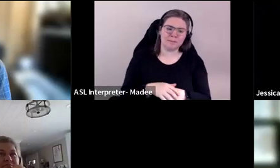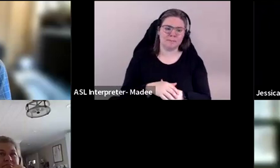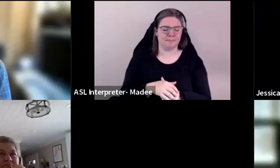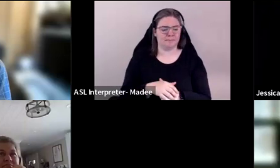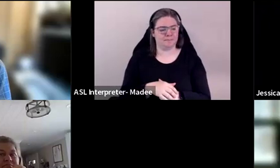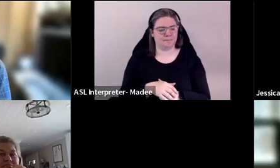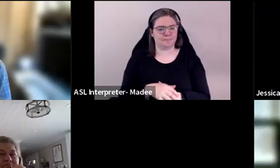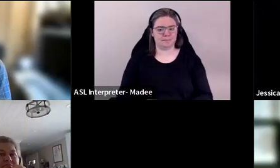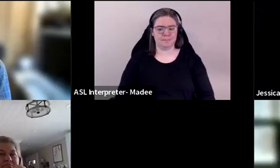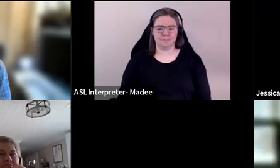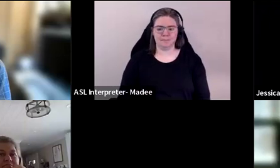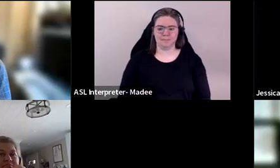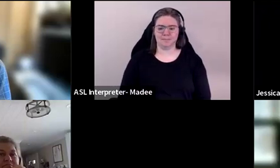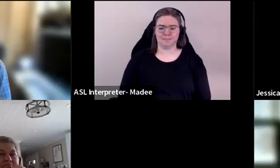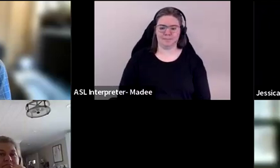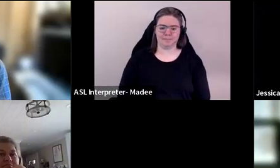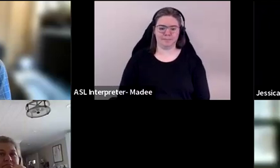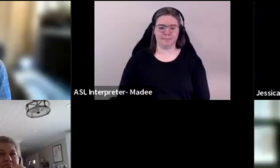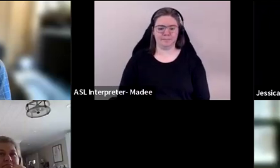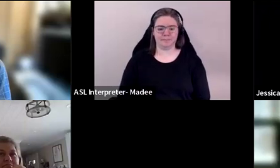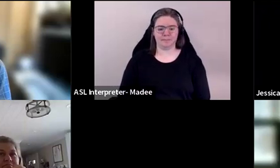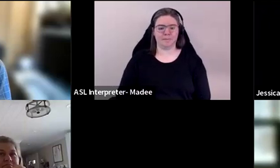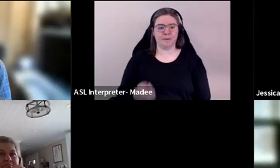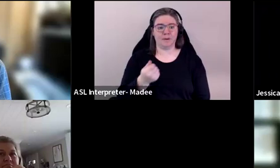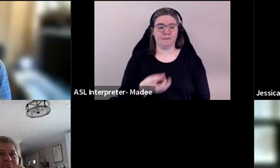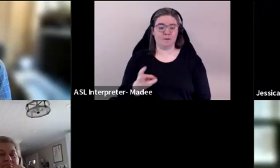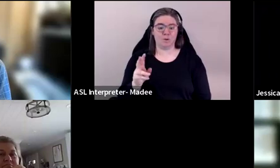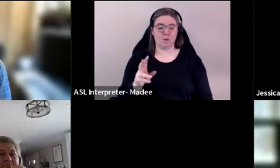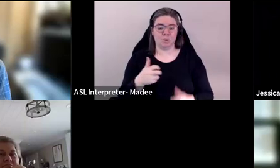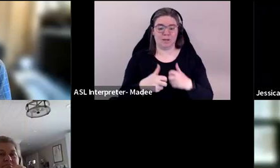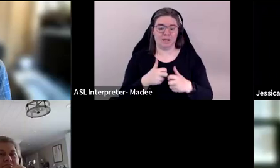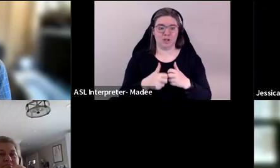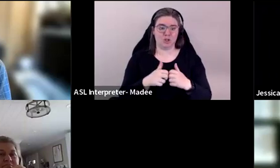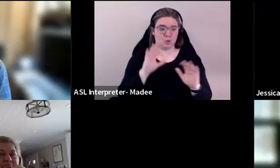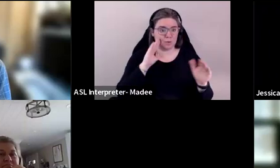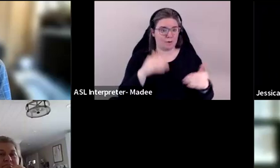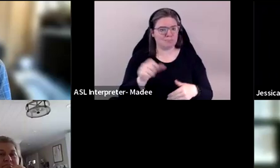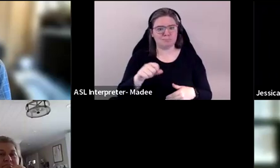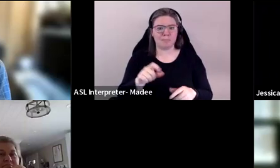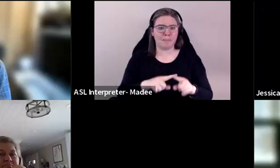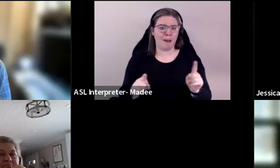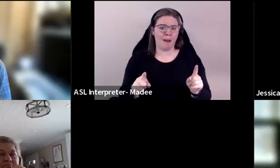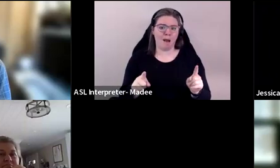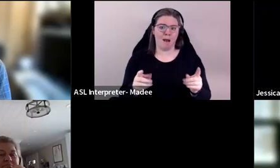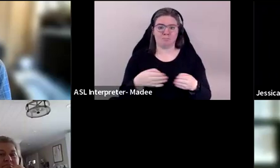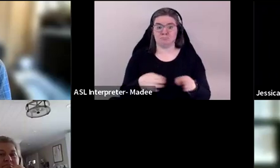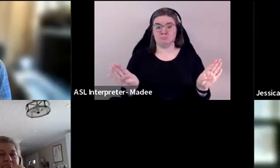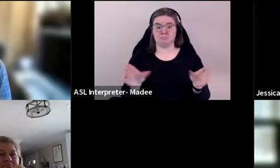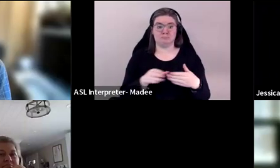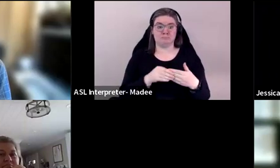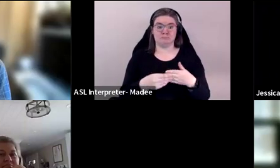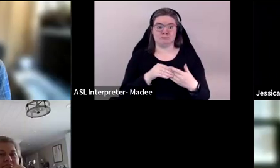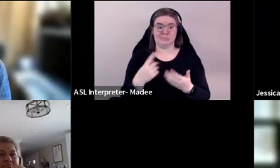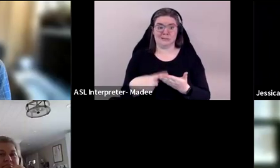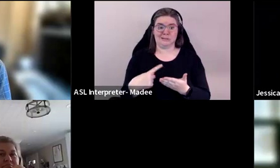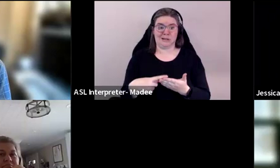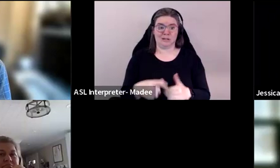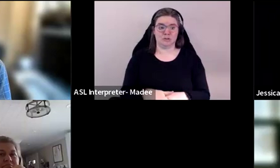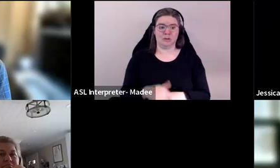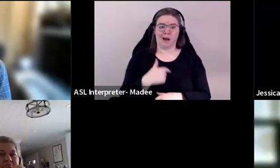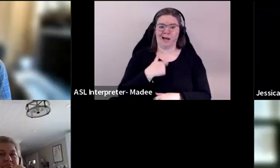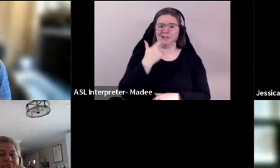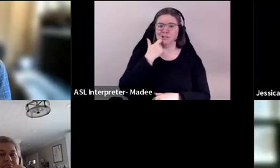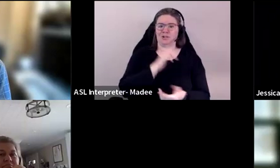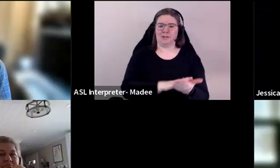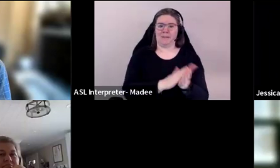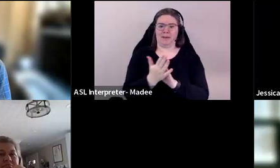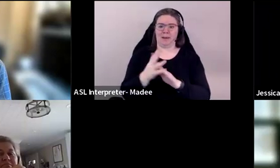Dee Henry they/she Independence Alliance: and it. There are certain issues that are more focused on. But really anything is up. For, you know, discussion. I recently just became the chair of their housing